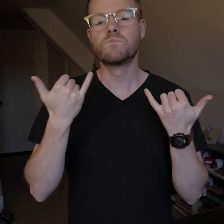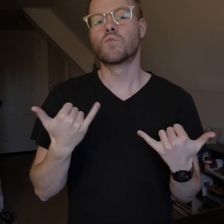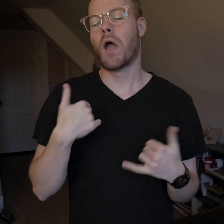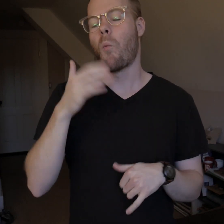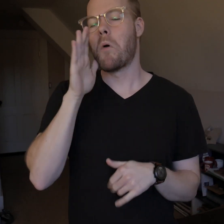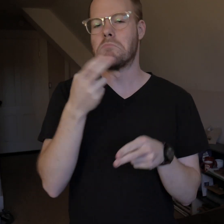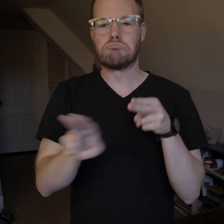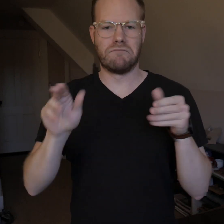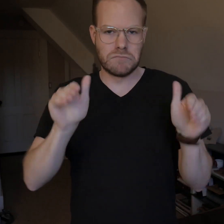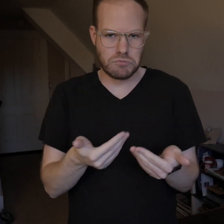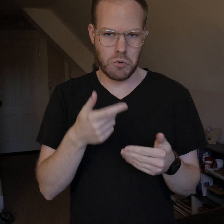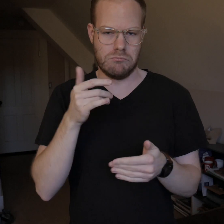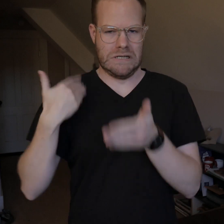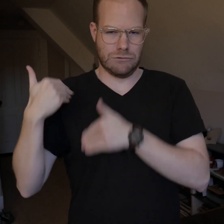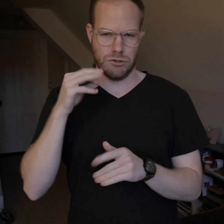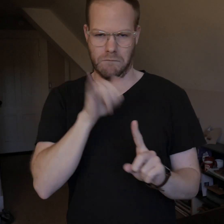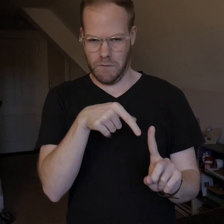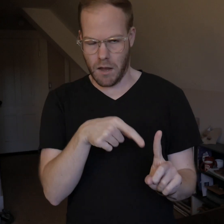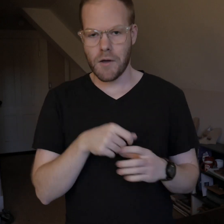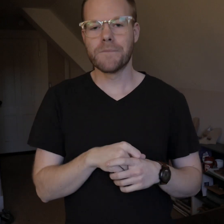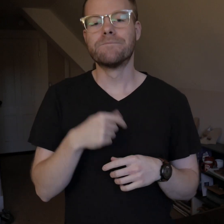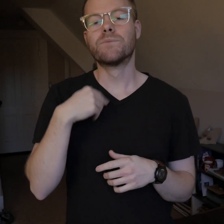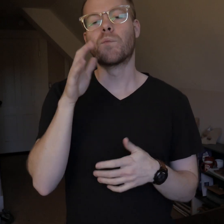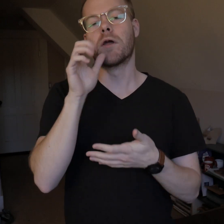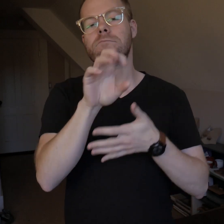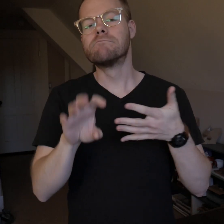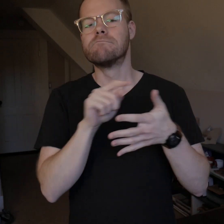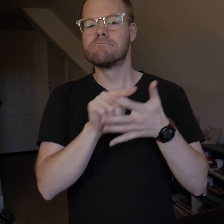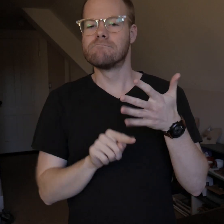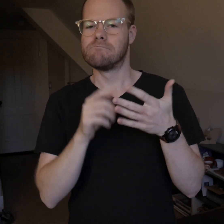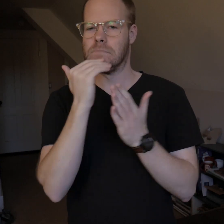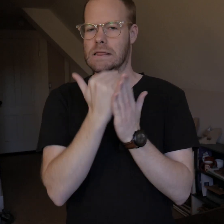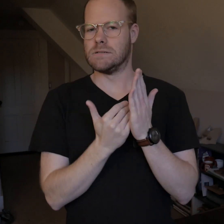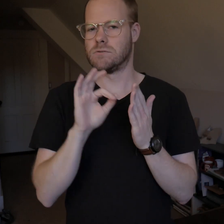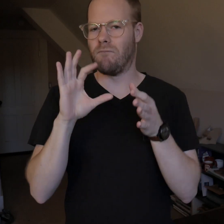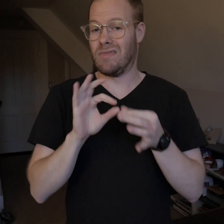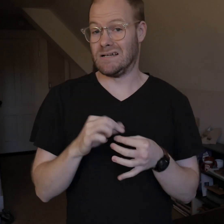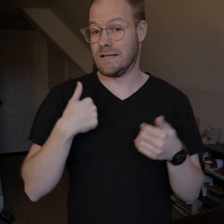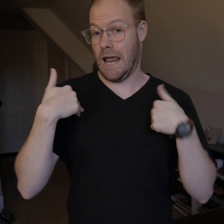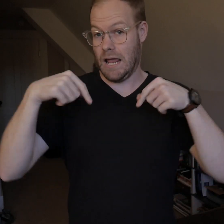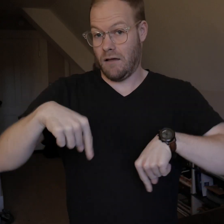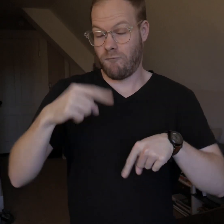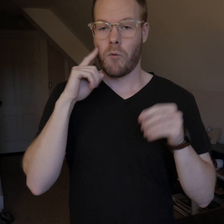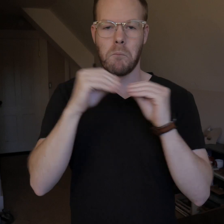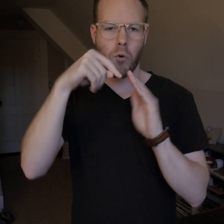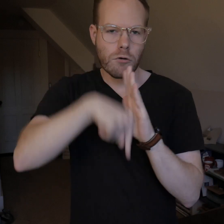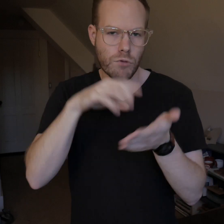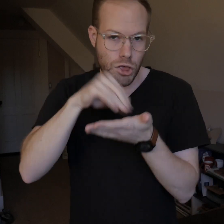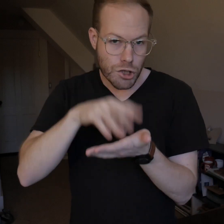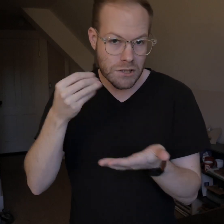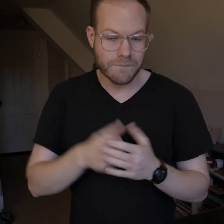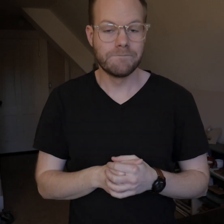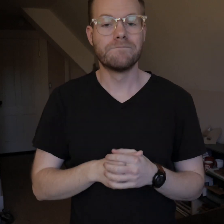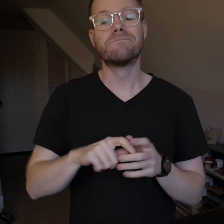Today, I’ll be giving a brief introduction to the history, going through the list of links I have below for further learning,